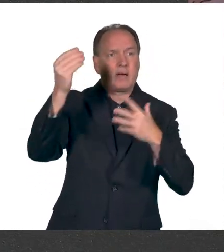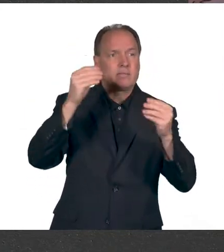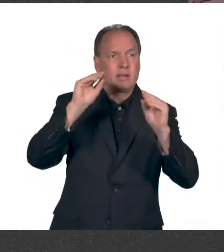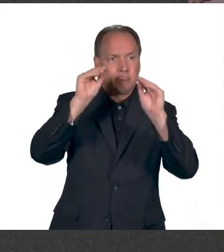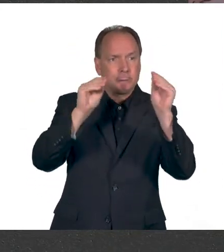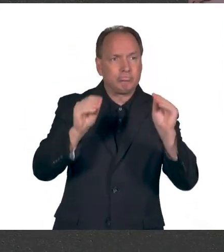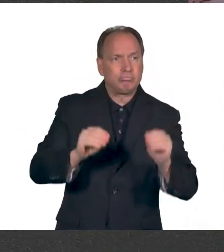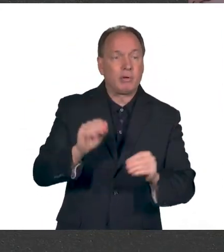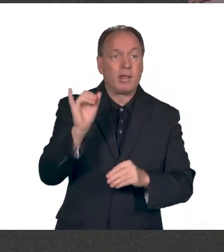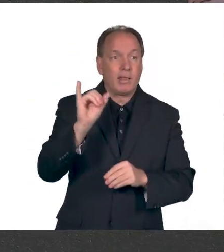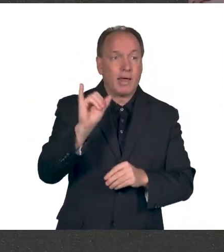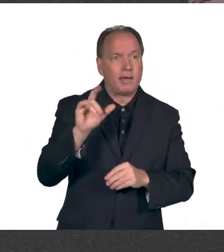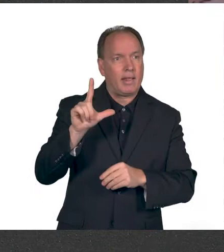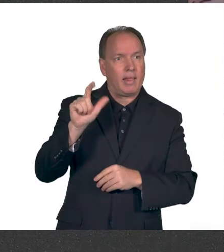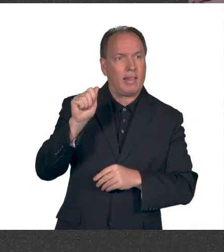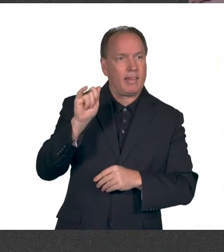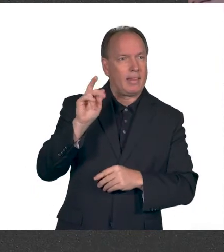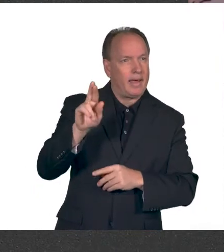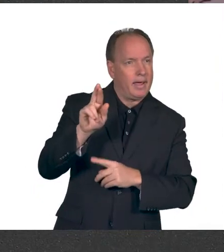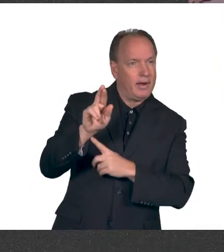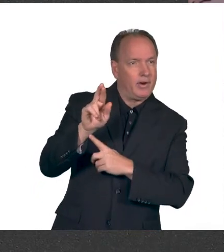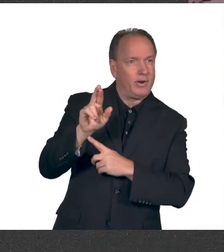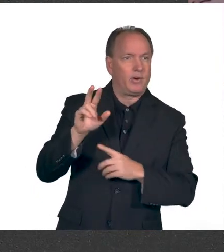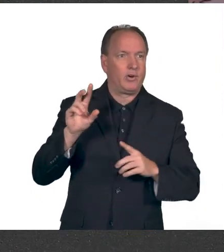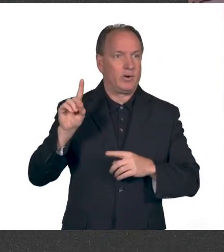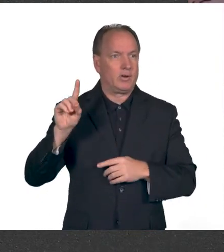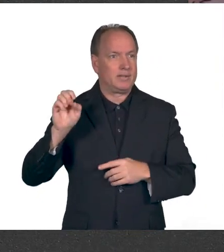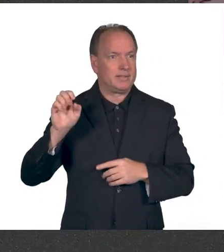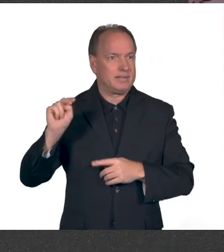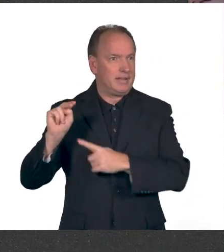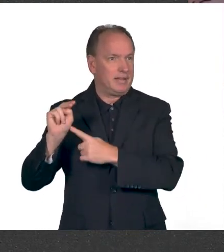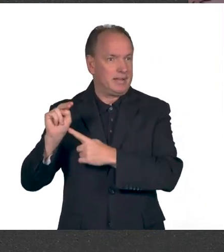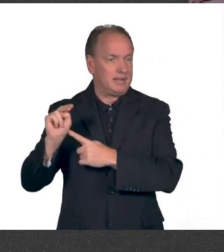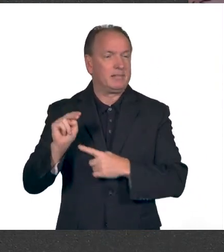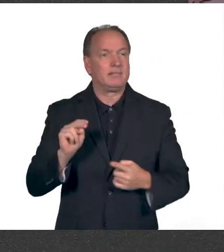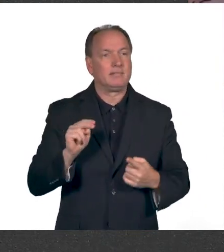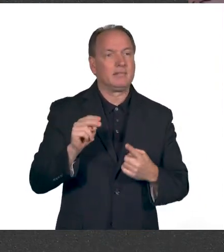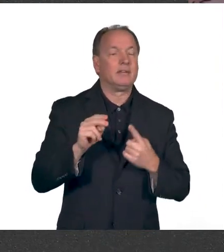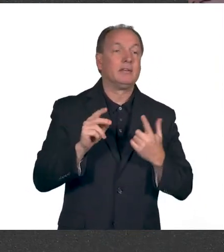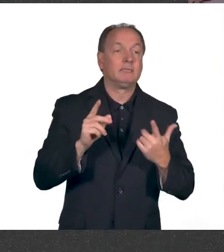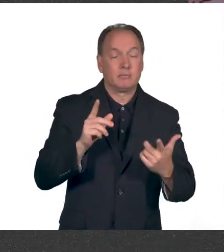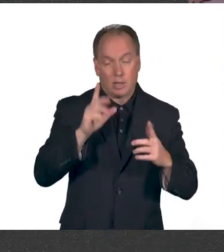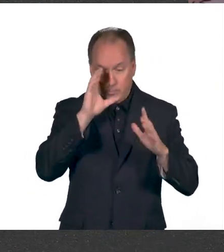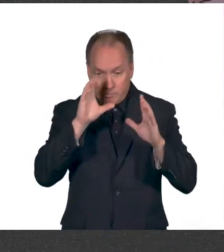or his lair like the book called it, and I put a little picture of bear inside